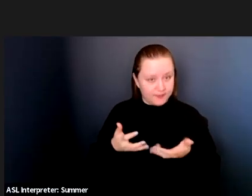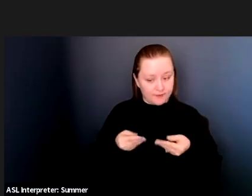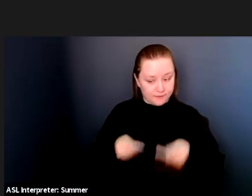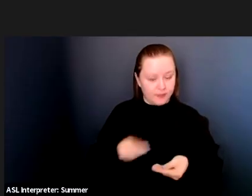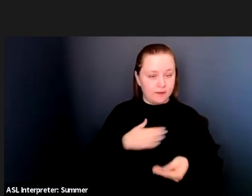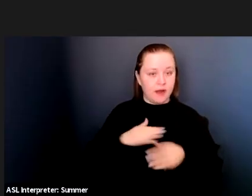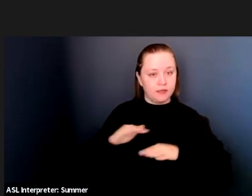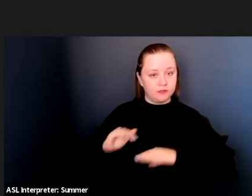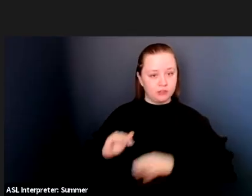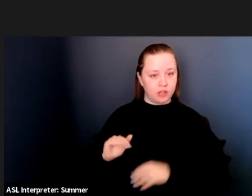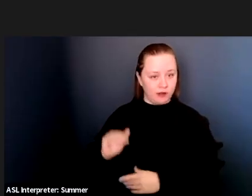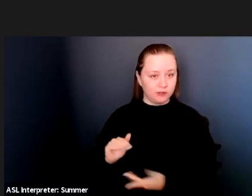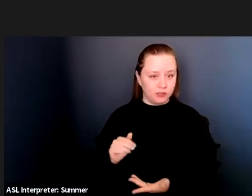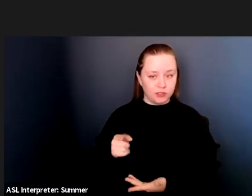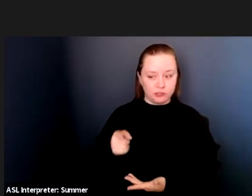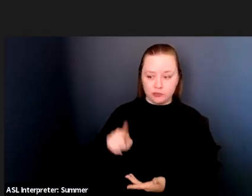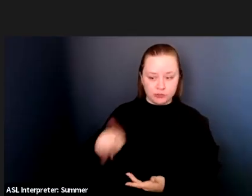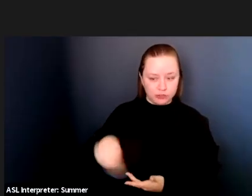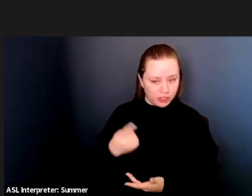she was just supposed to be there to help